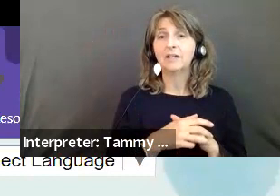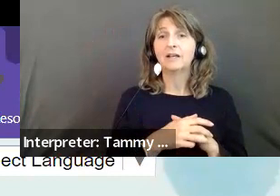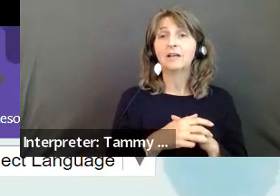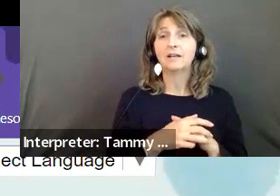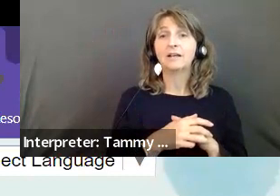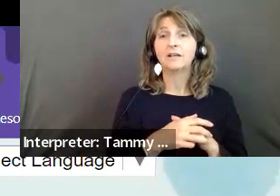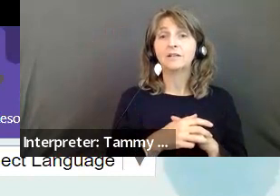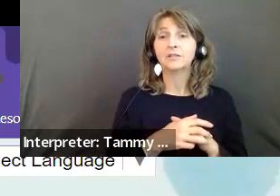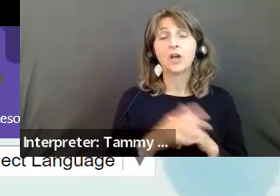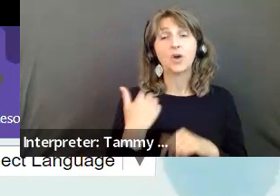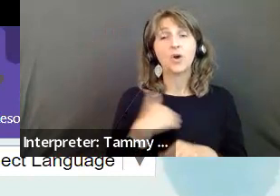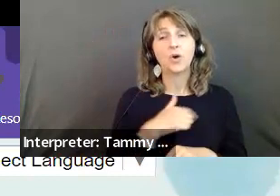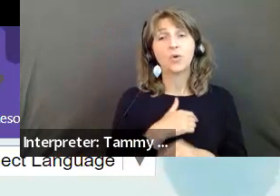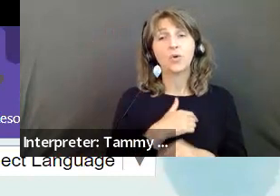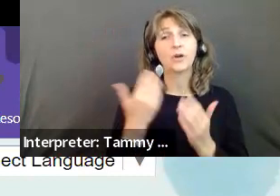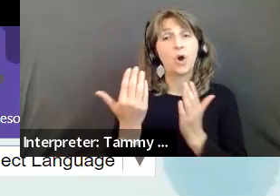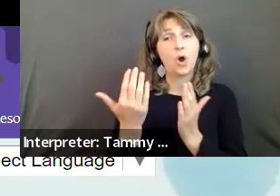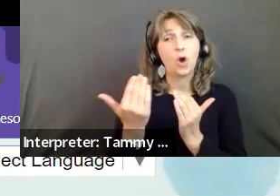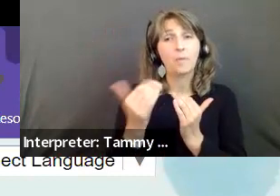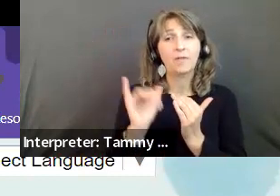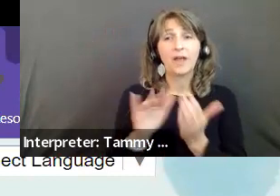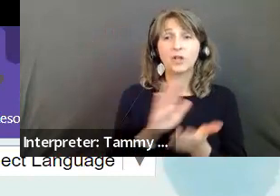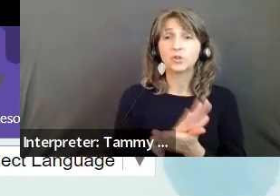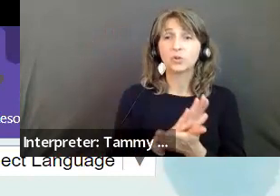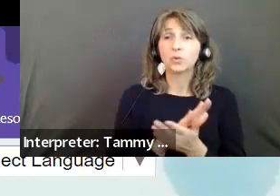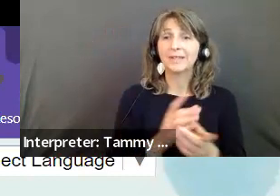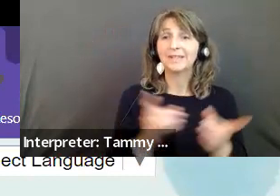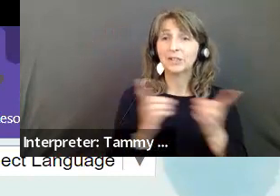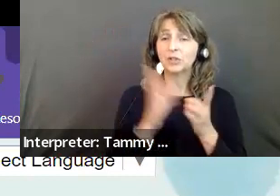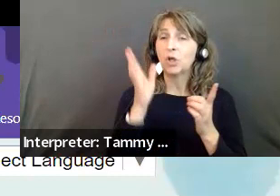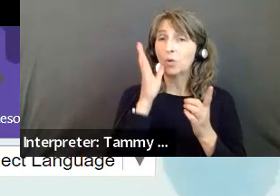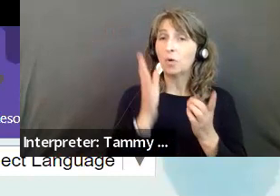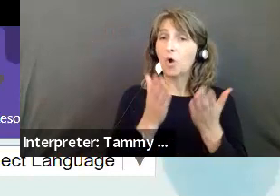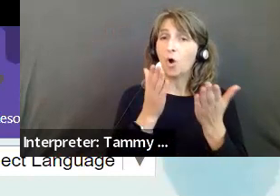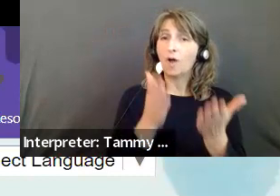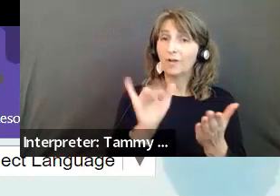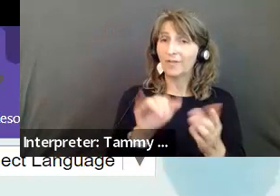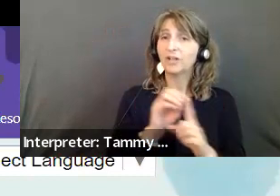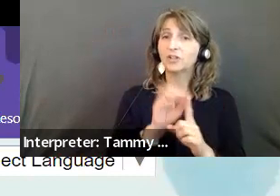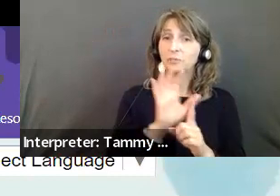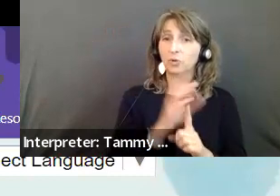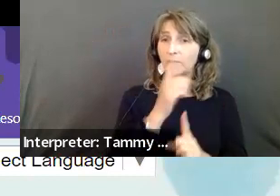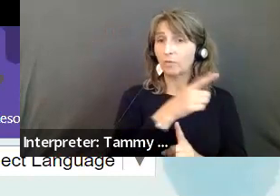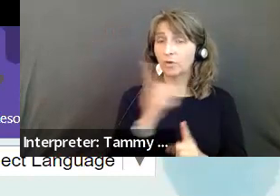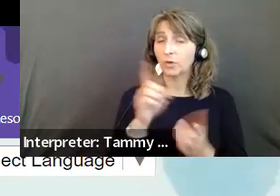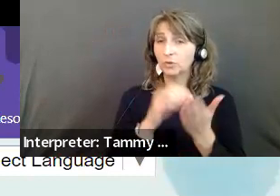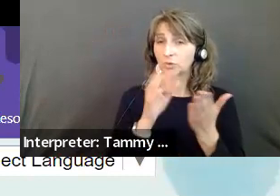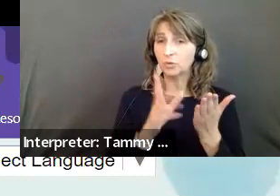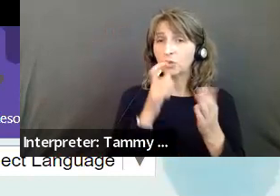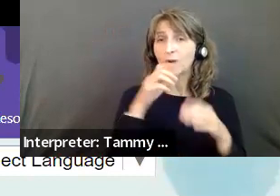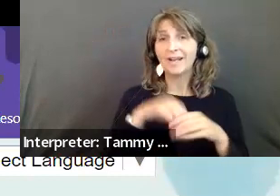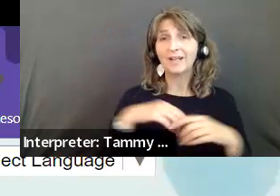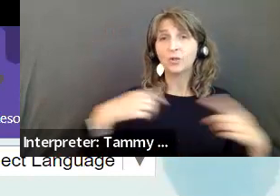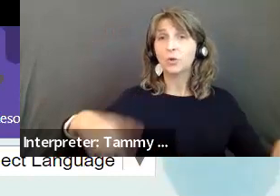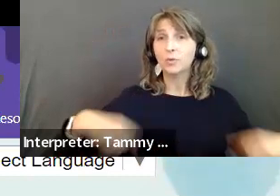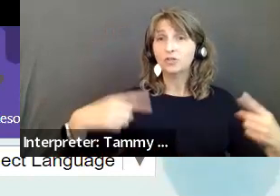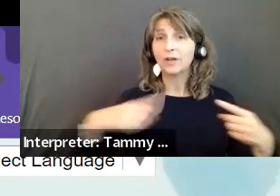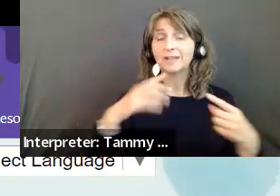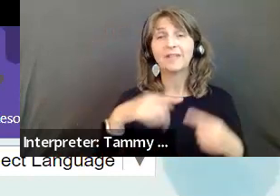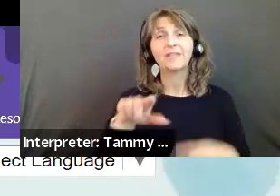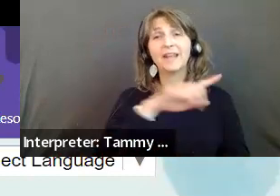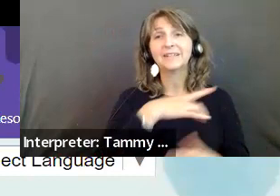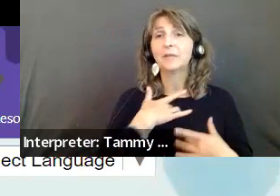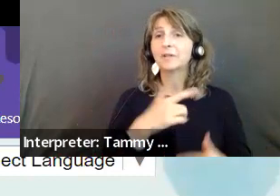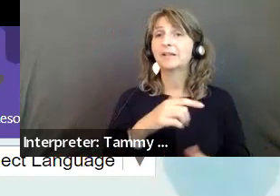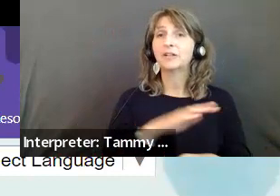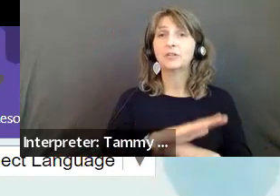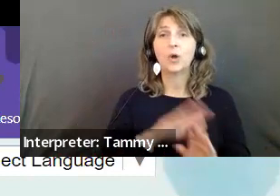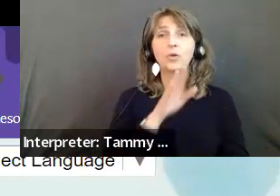And, so we're hopeful in that school districts. And, so we're hopeful in that school districts are gonna offer that exposure to students that are in wheelchairs and.